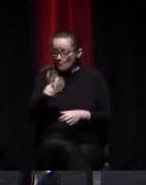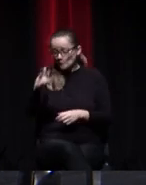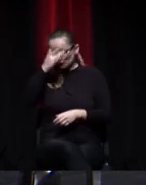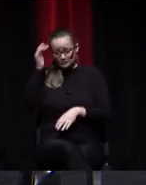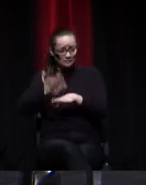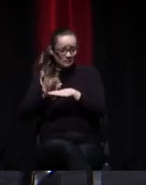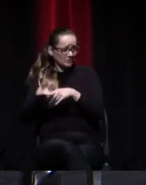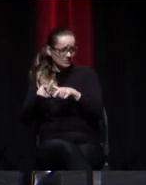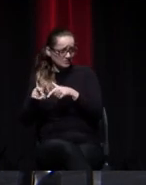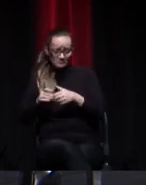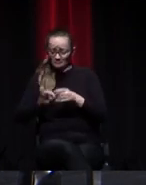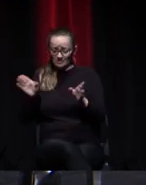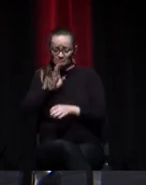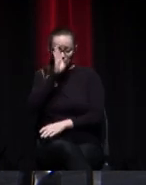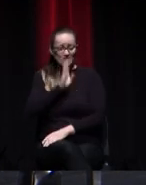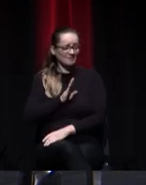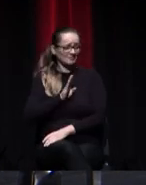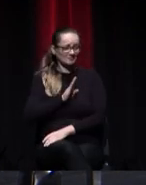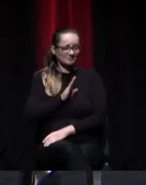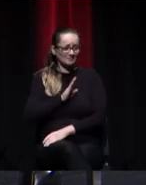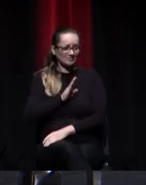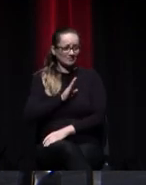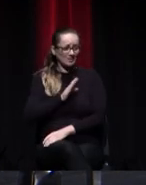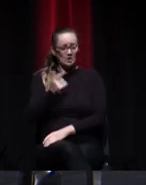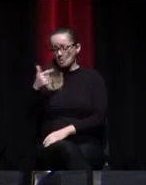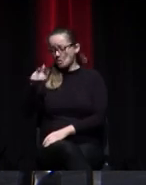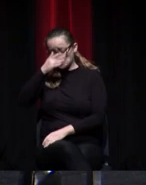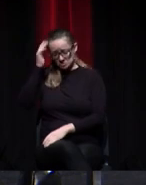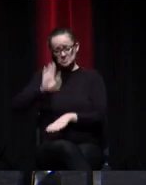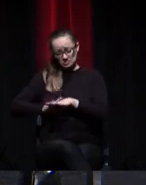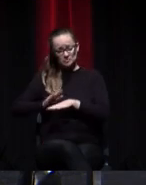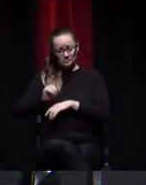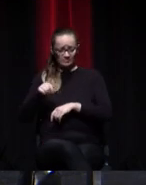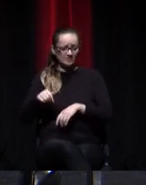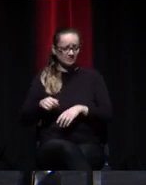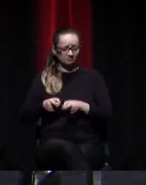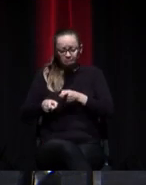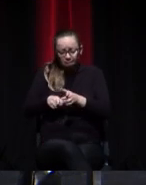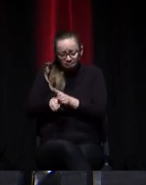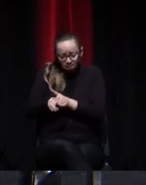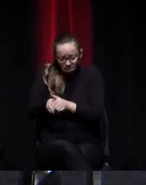It's for free now. Someone's investigating, but you can check the facts.